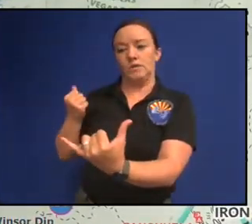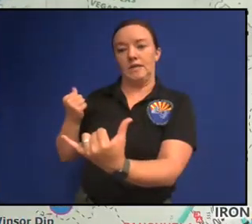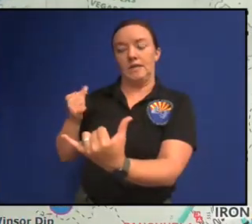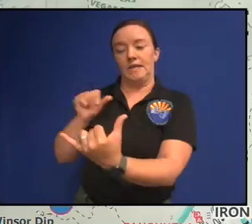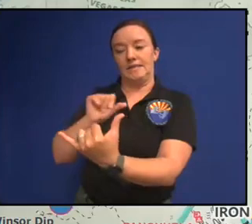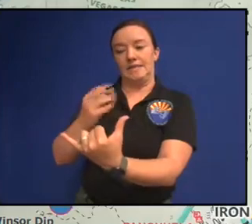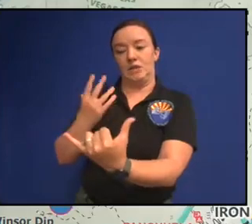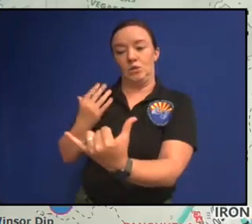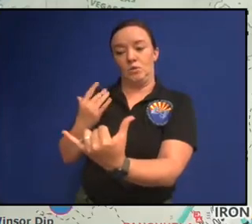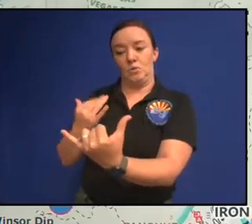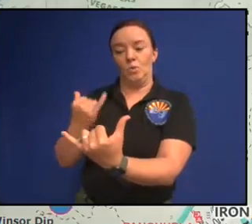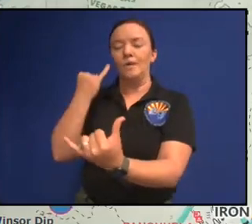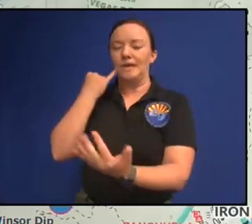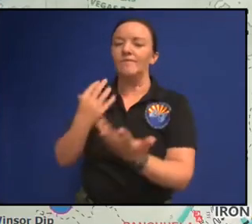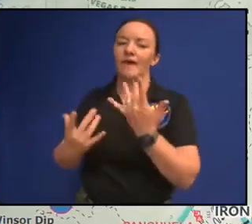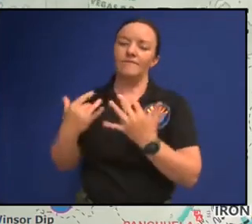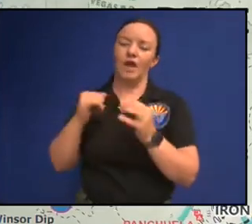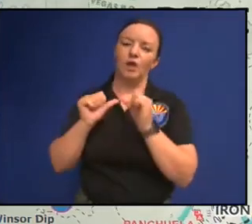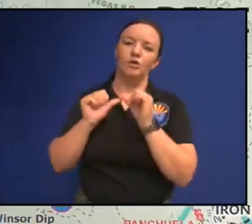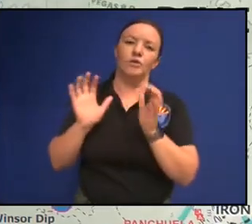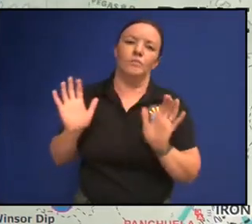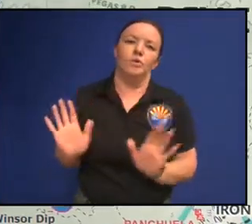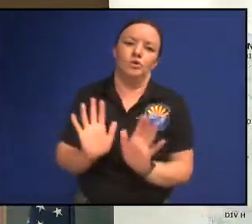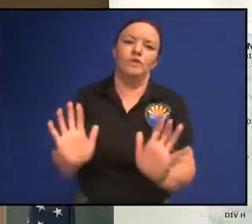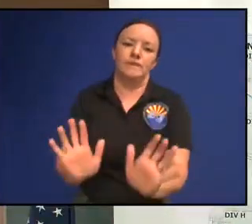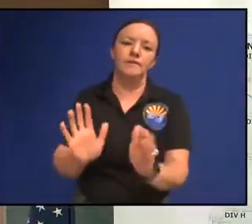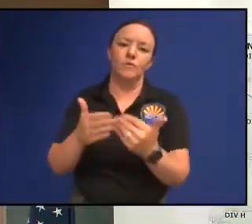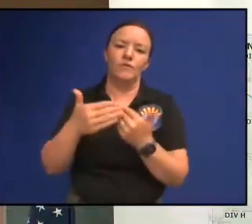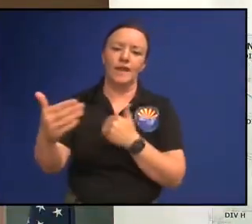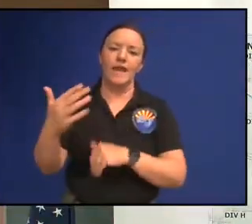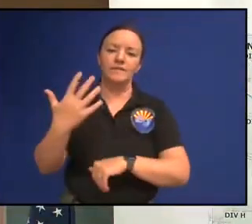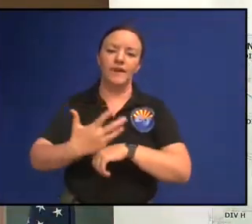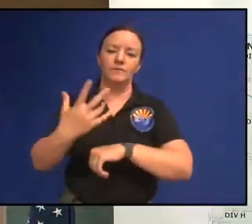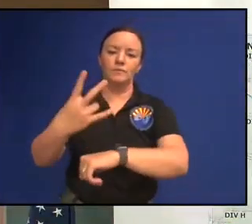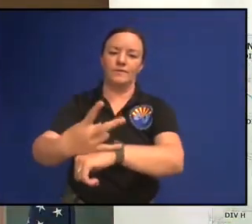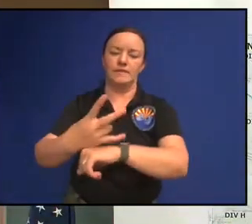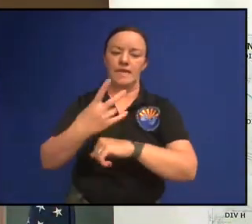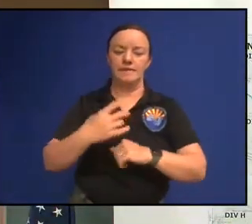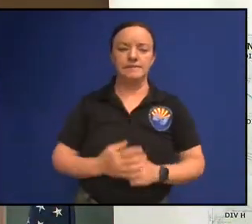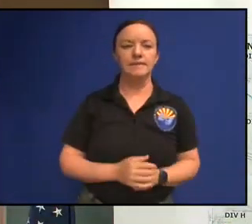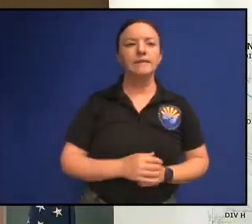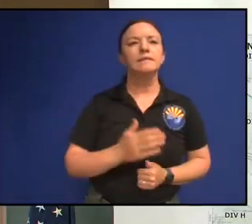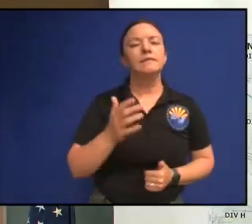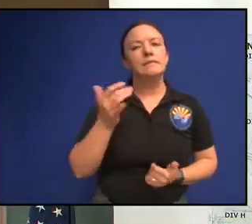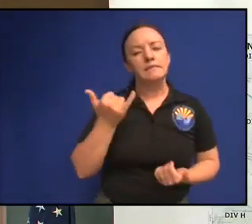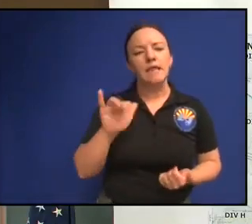SO WE STILL HAVE ABOUT 2 TO 3 WEEKS MINIMUM OF ACTIVE FIRE SEASON HERE IN THE SOUTHWEST AND NEW MEXICO.